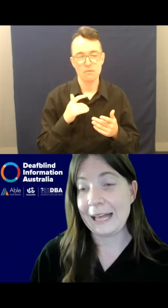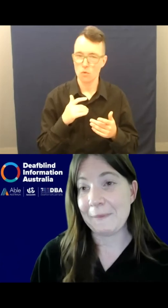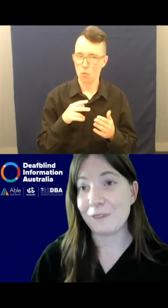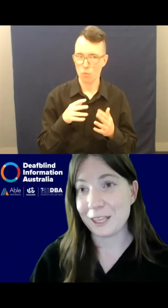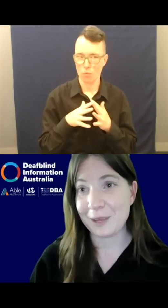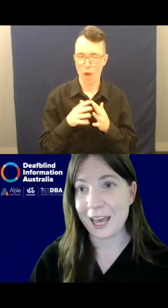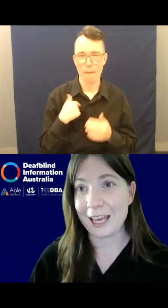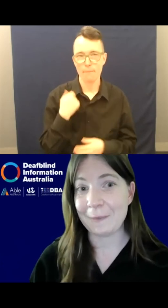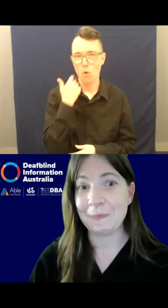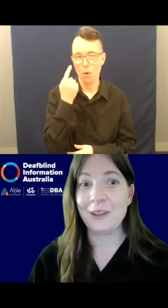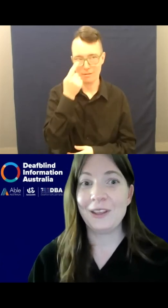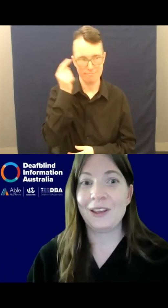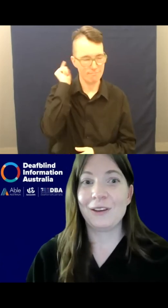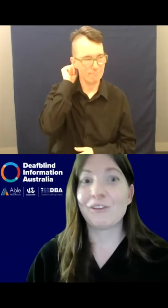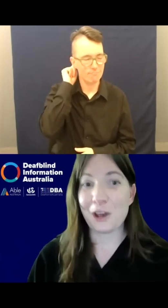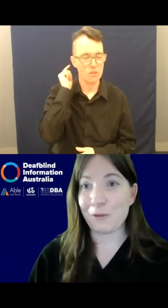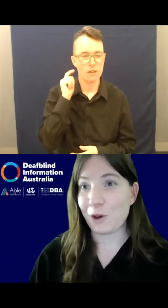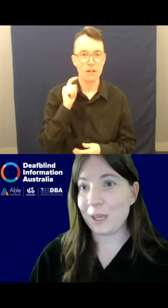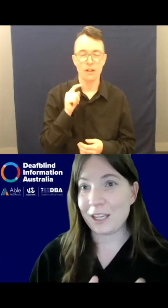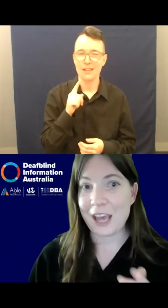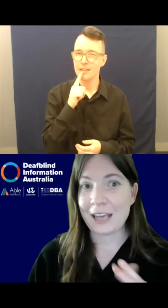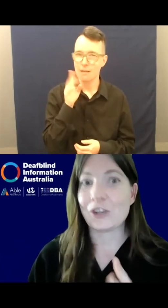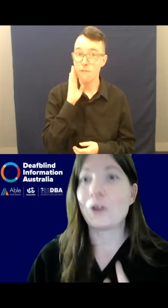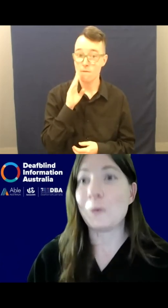everything became really overwhelming and too much.